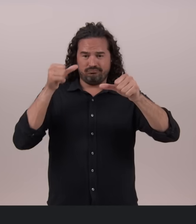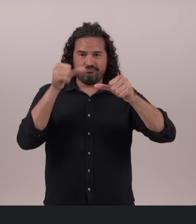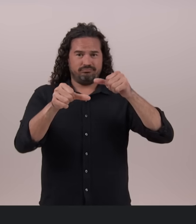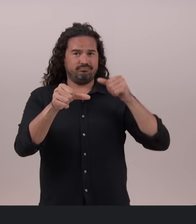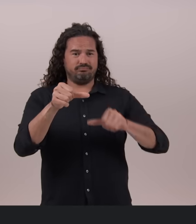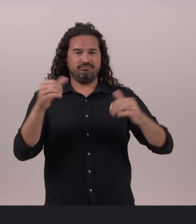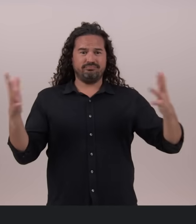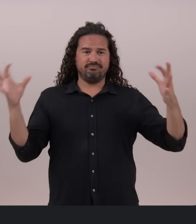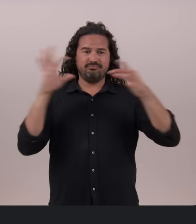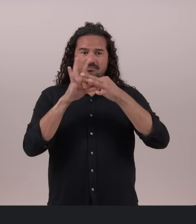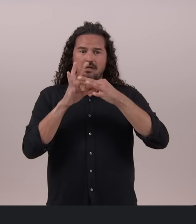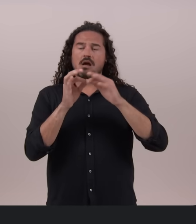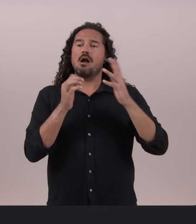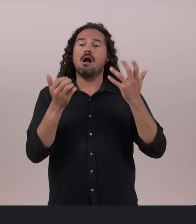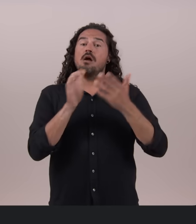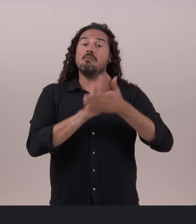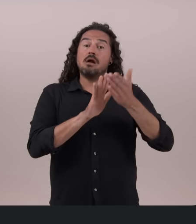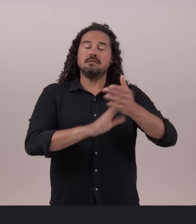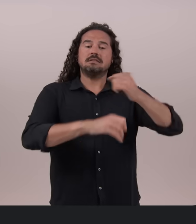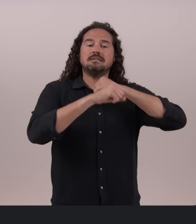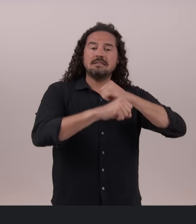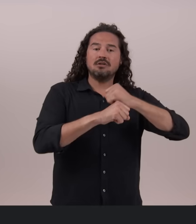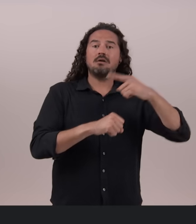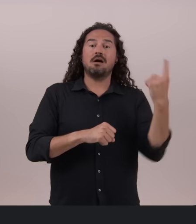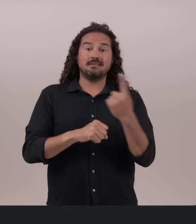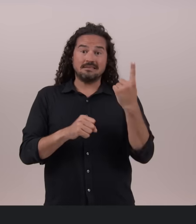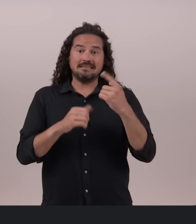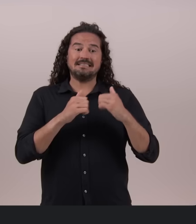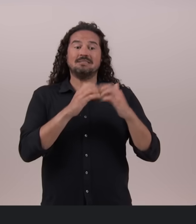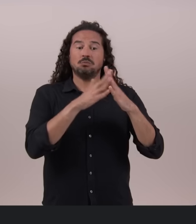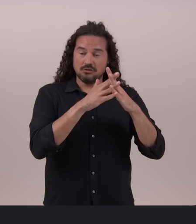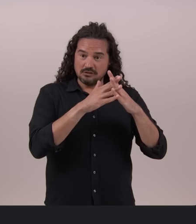And solving that on your own is an infrastructure nightmare.